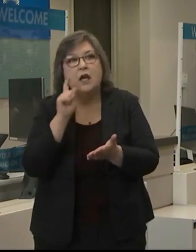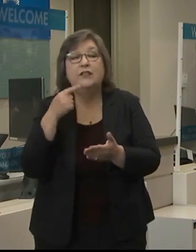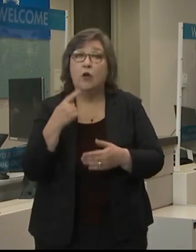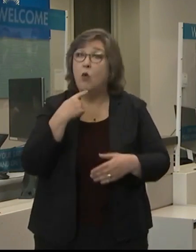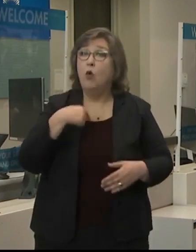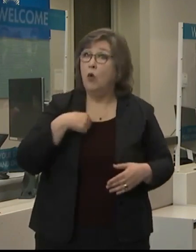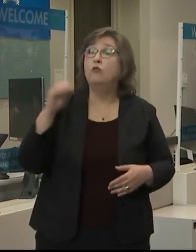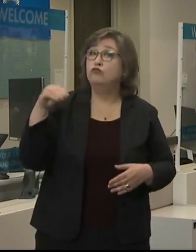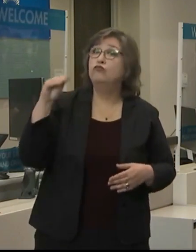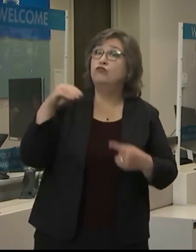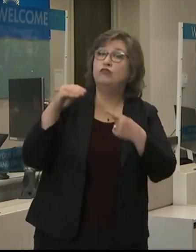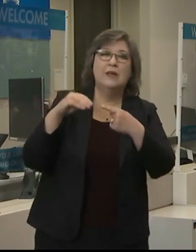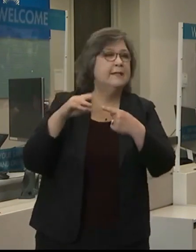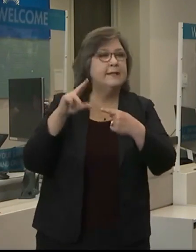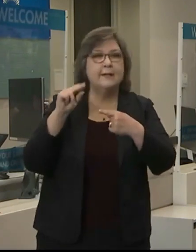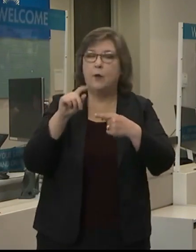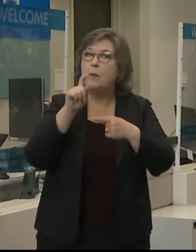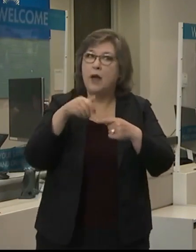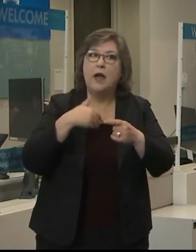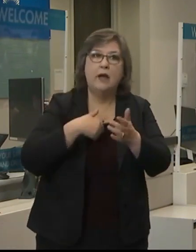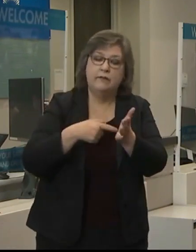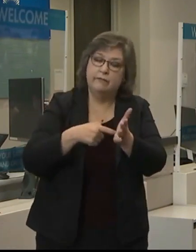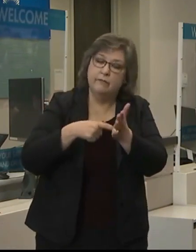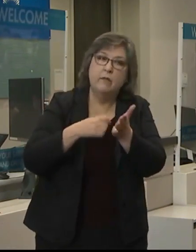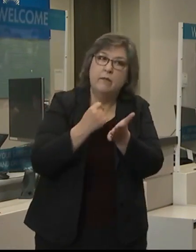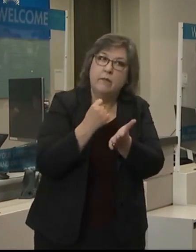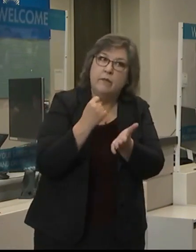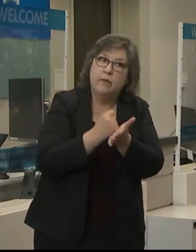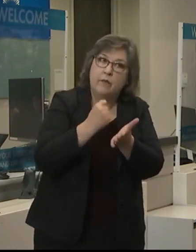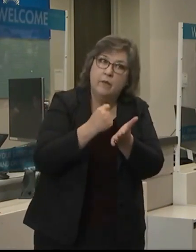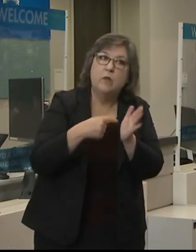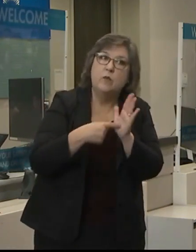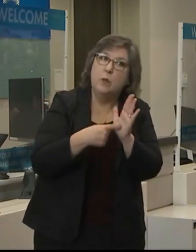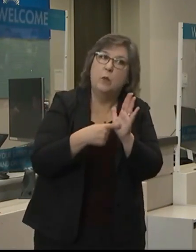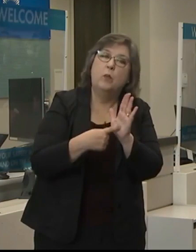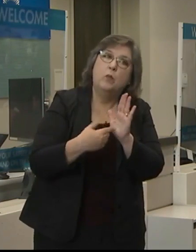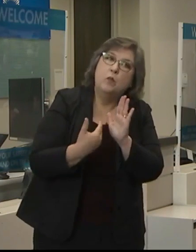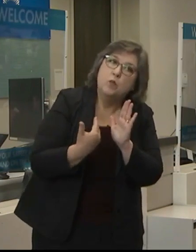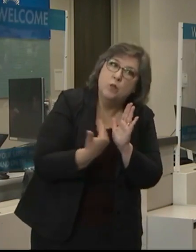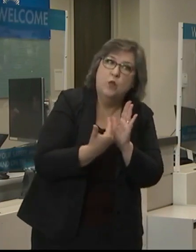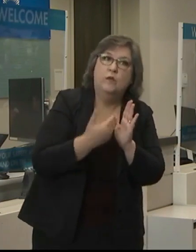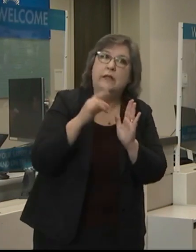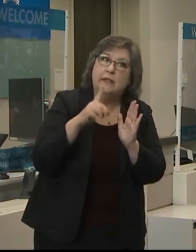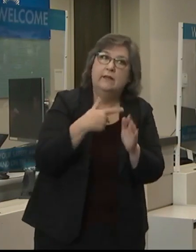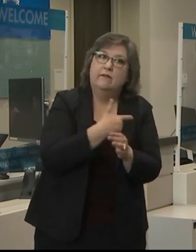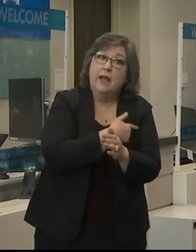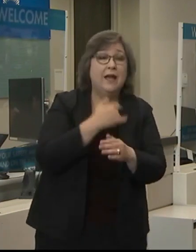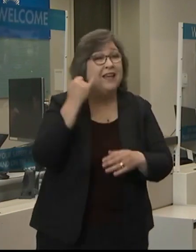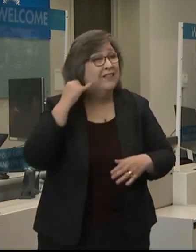prove you've been vaccinated and if you have not, you'll be tested. And so we